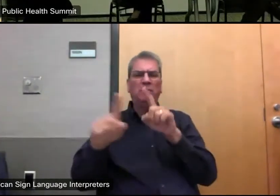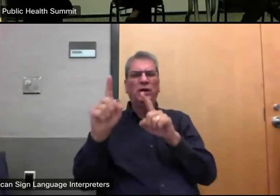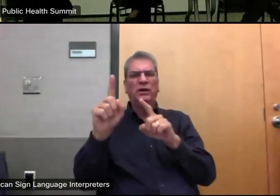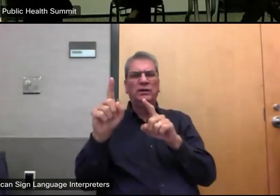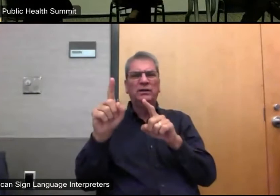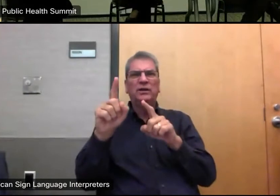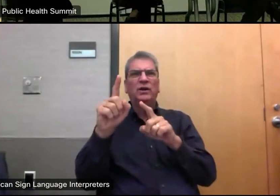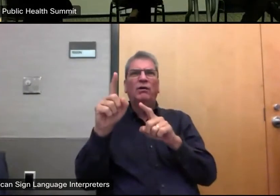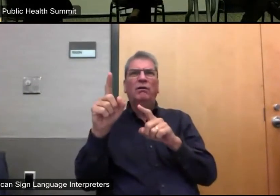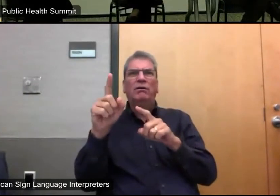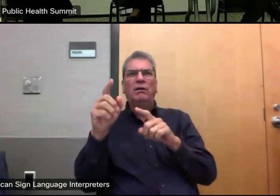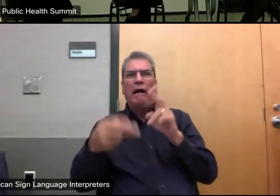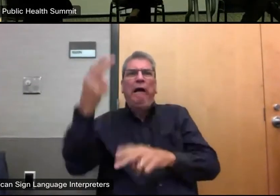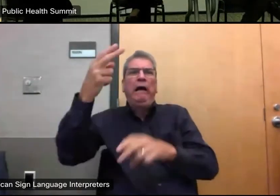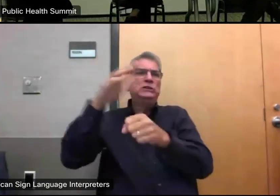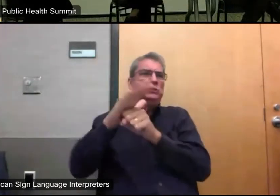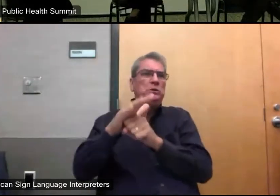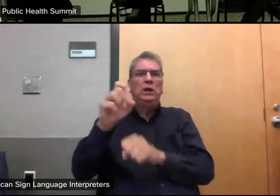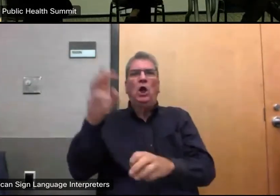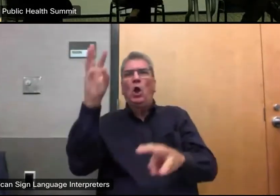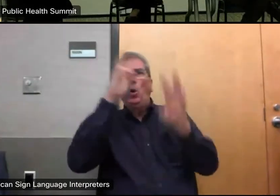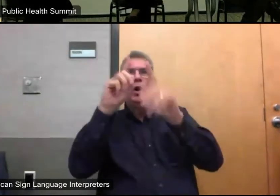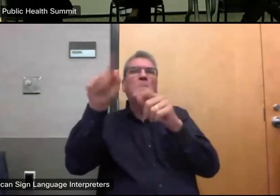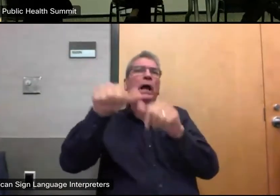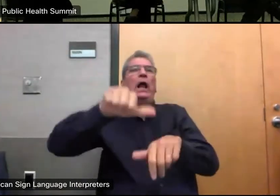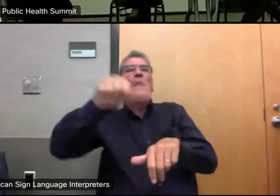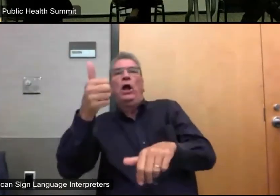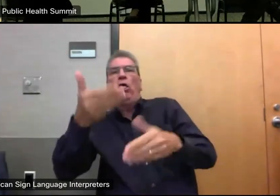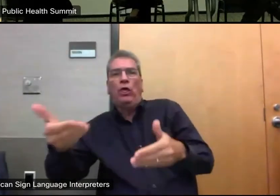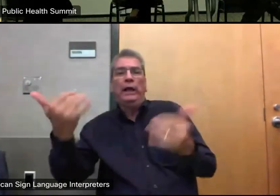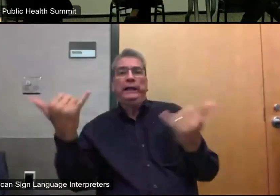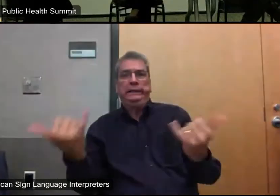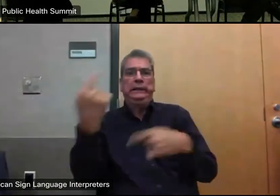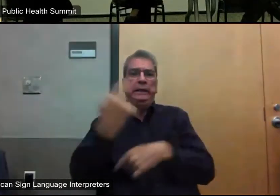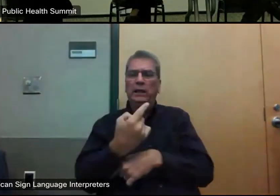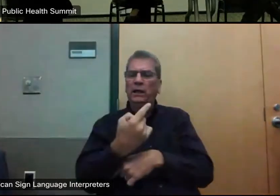today. Let people have a chance to try to make some good decisions on their own with